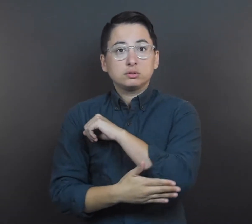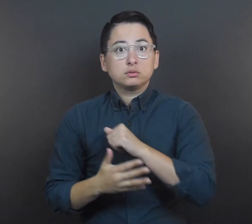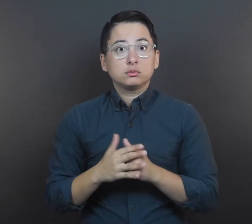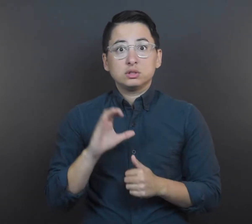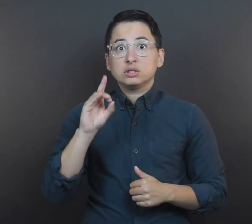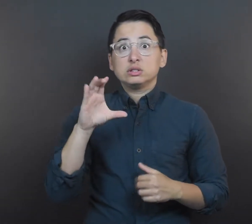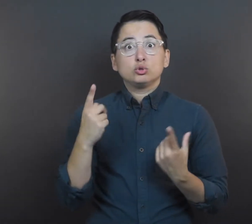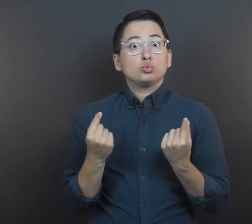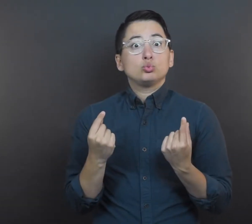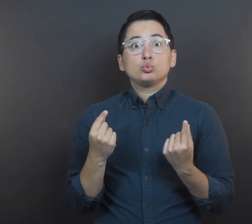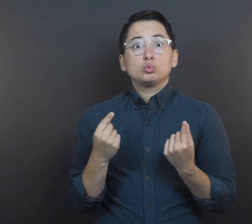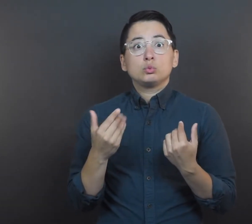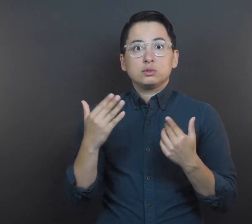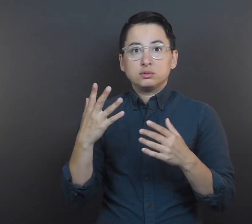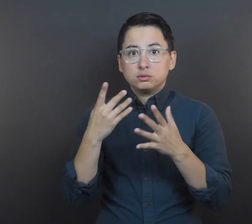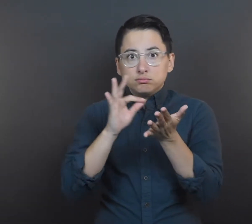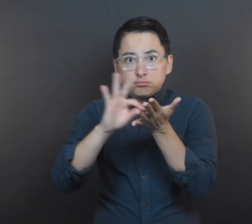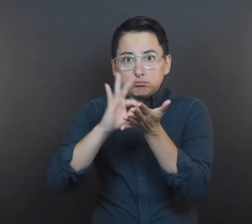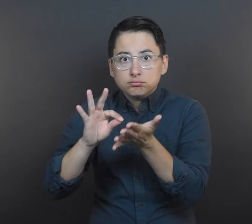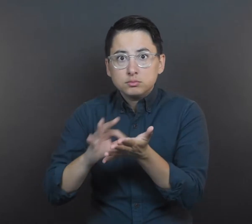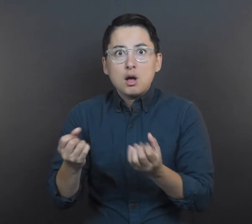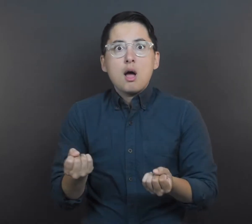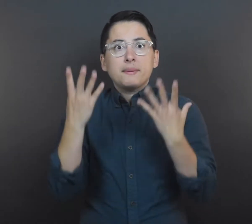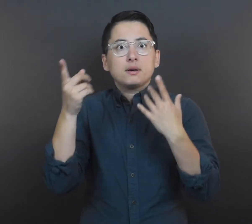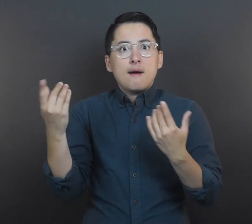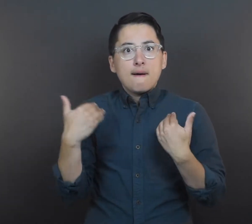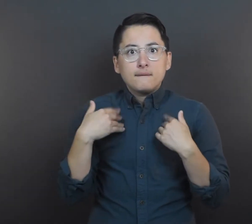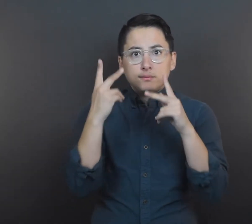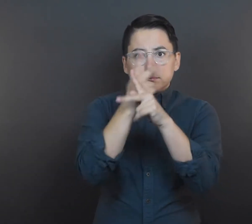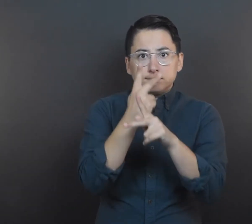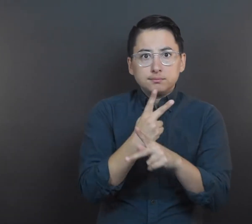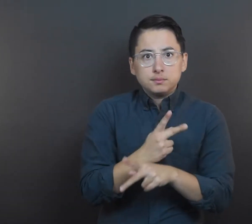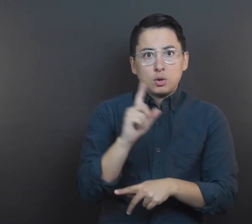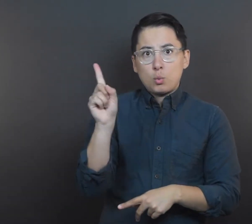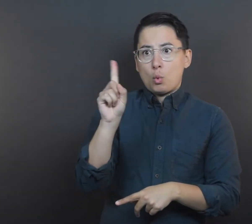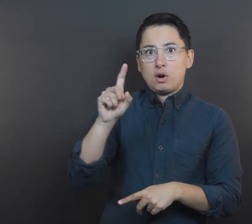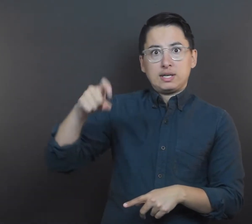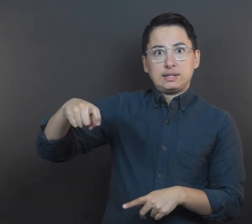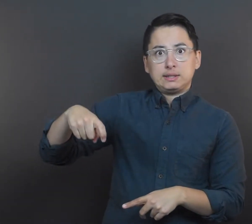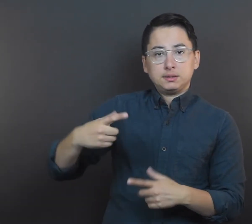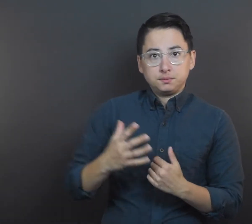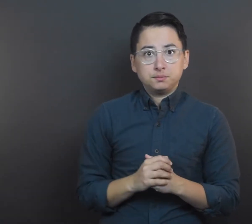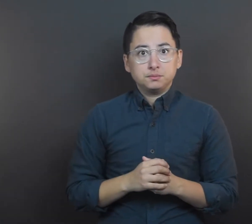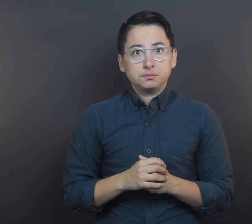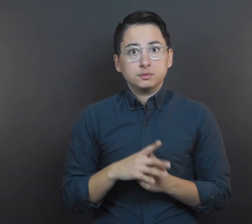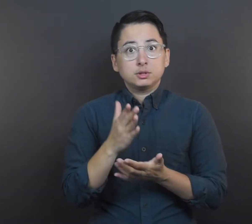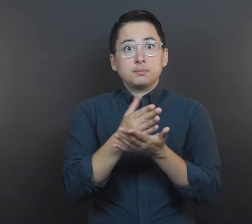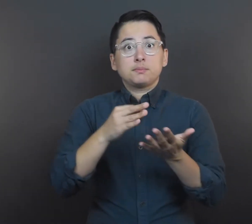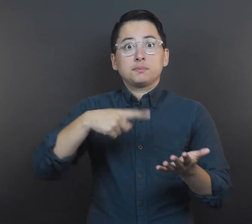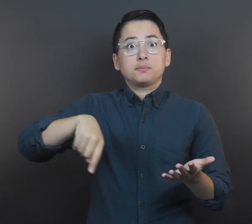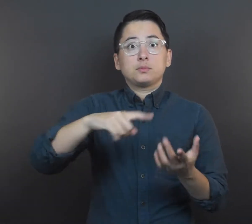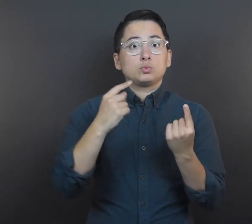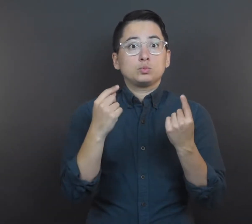So CDC started taking stock of what they had and figuring out where it was needed.